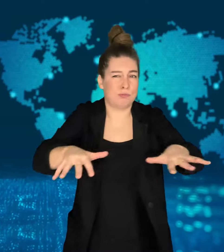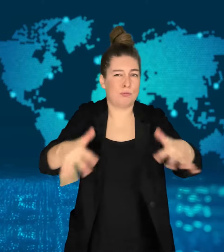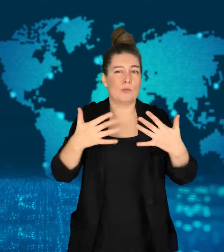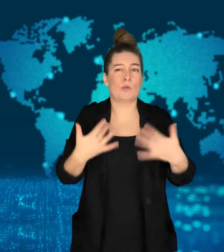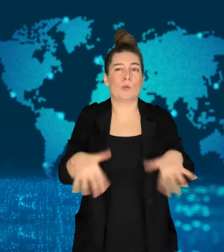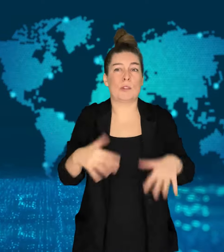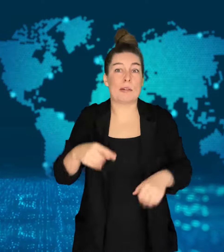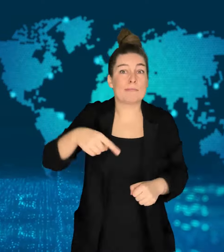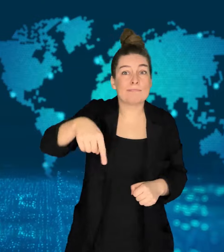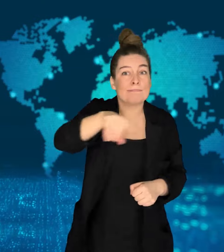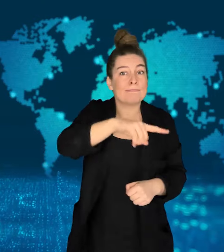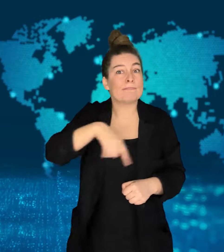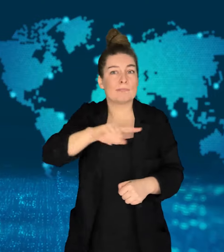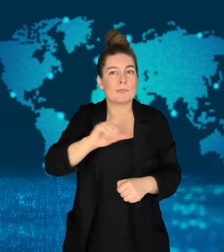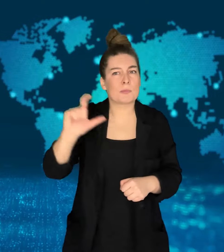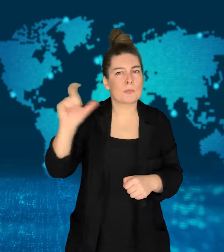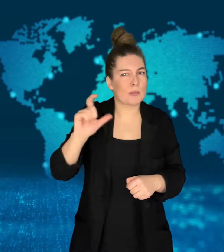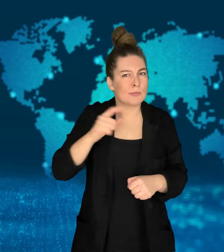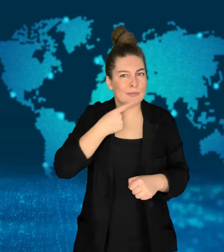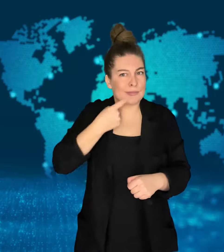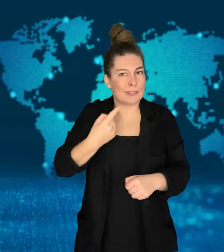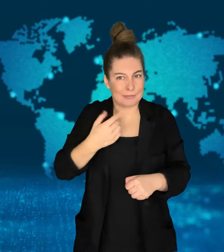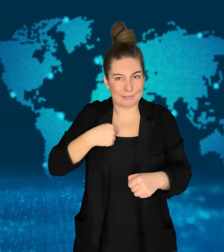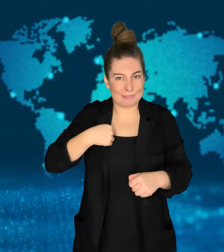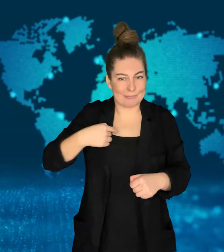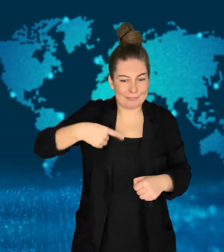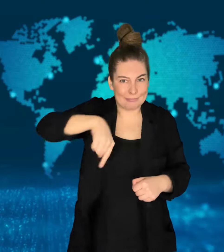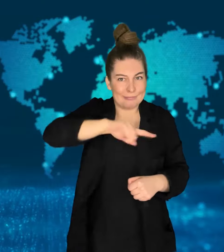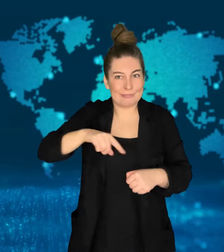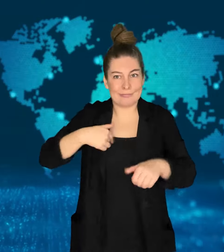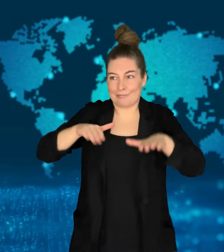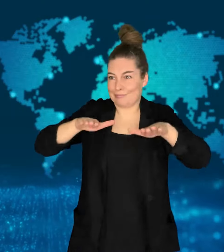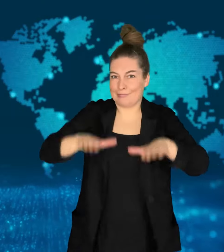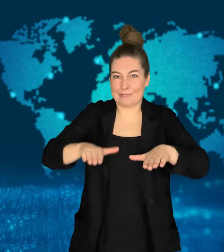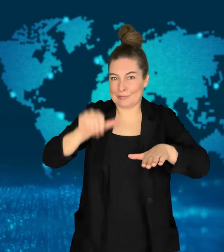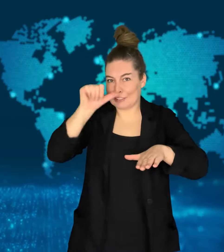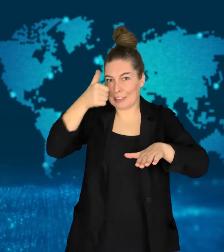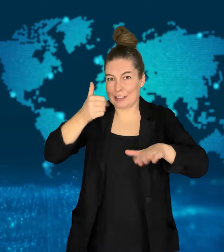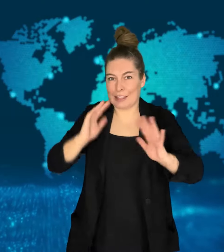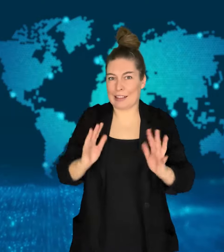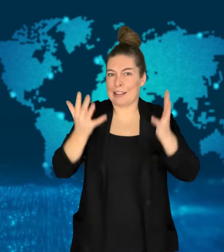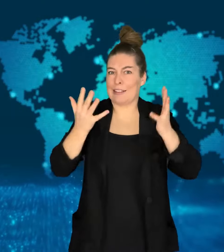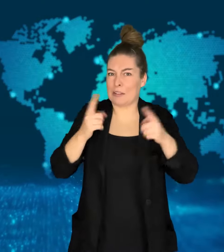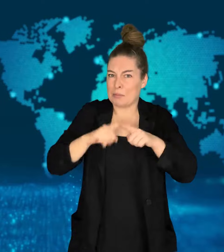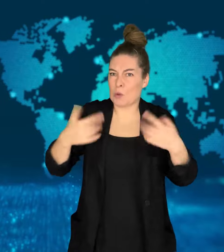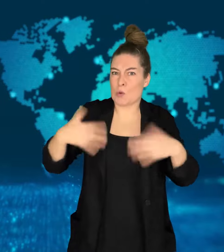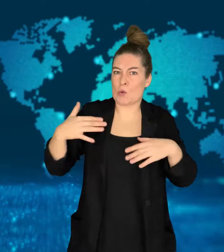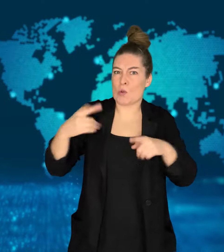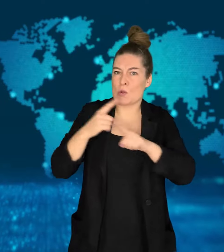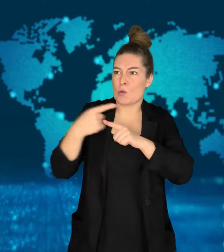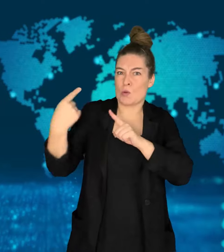and Muslims still see themselves as under attack by Hindu nationalists.